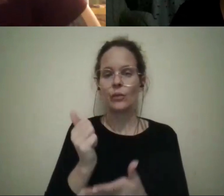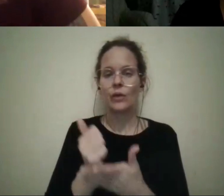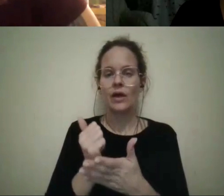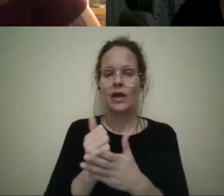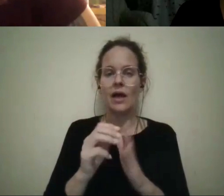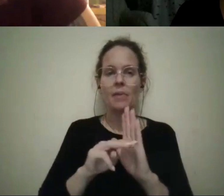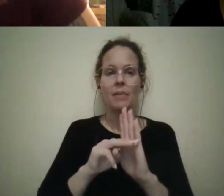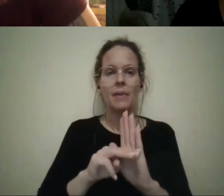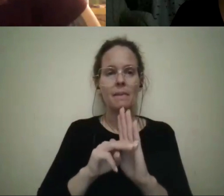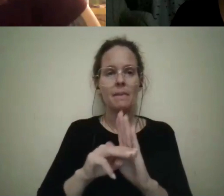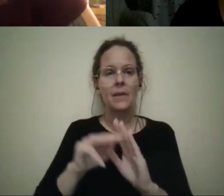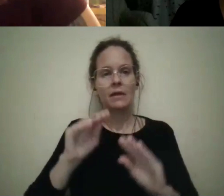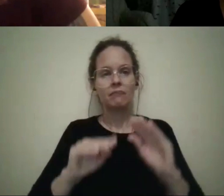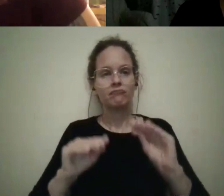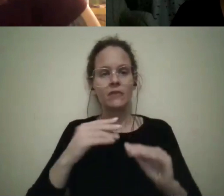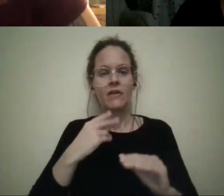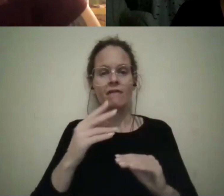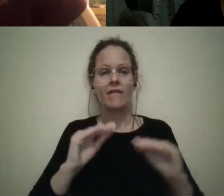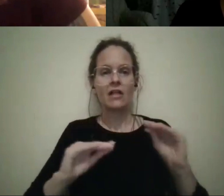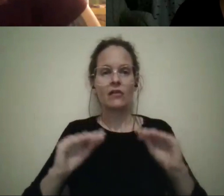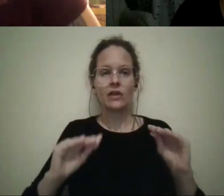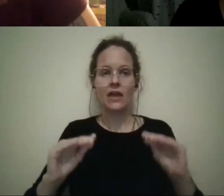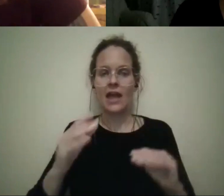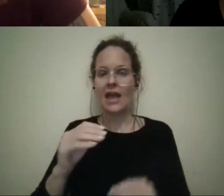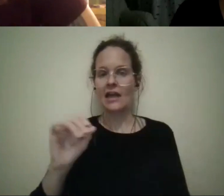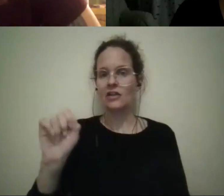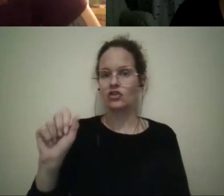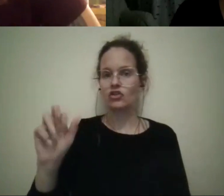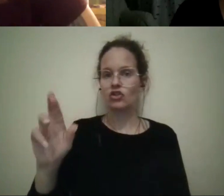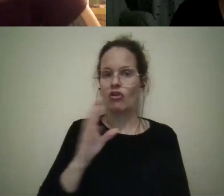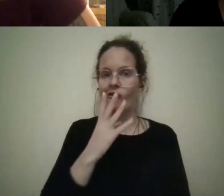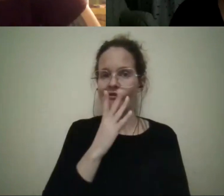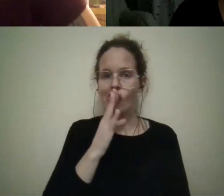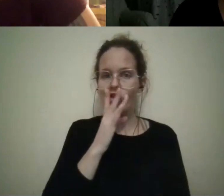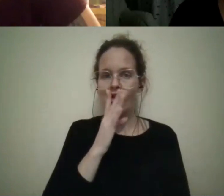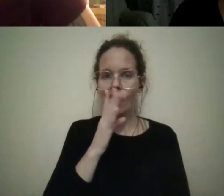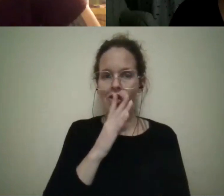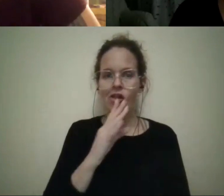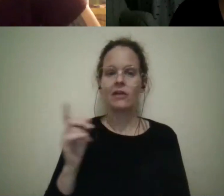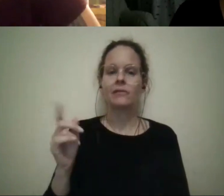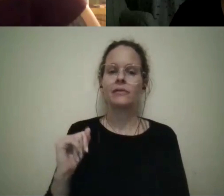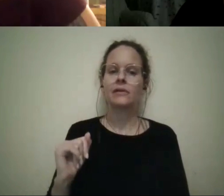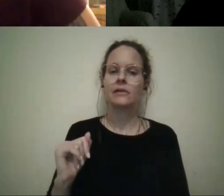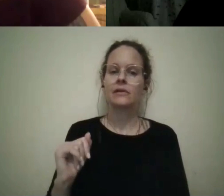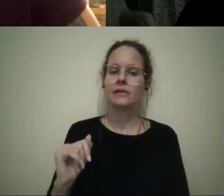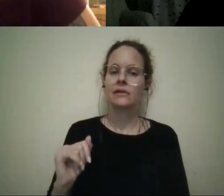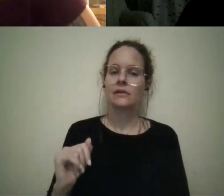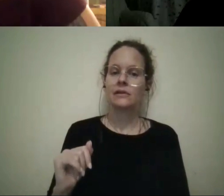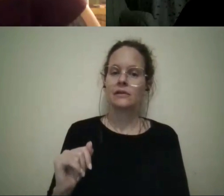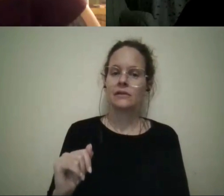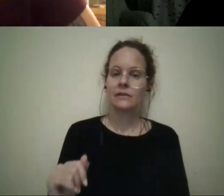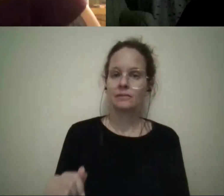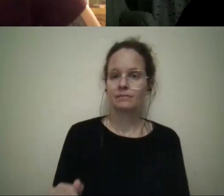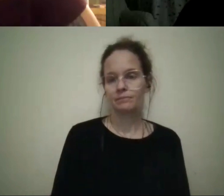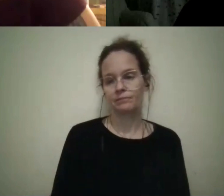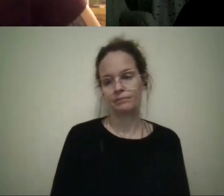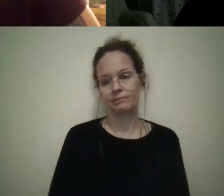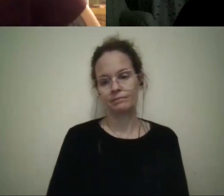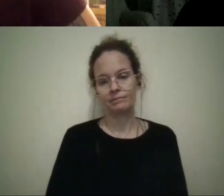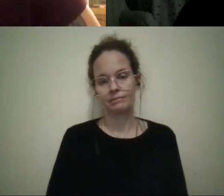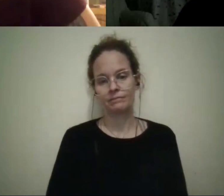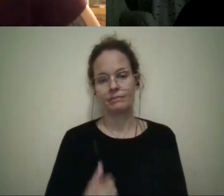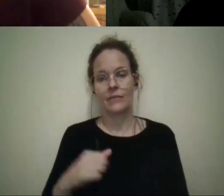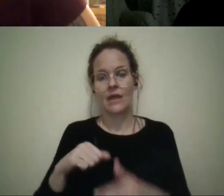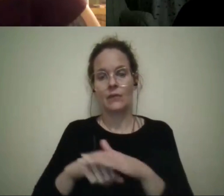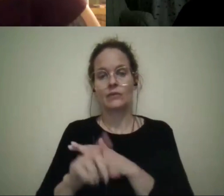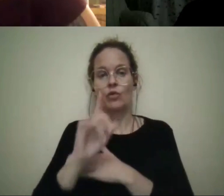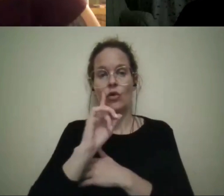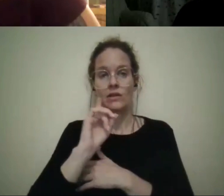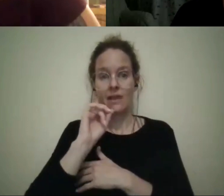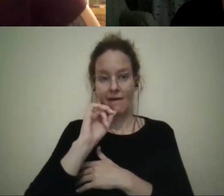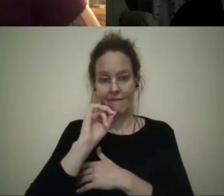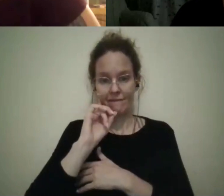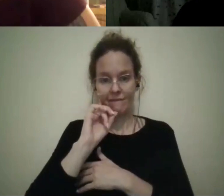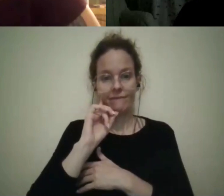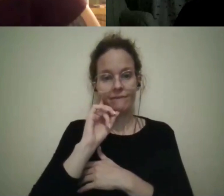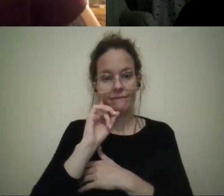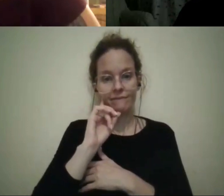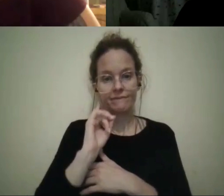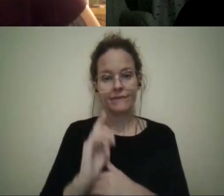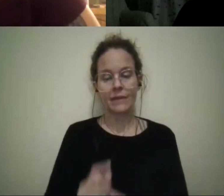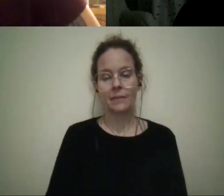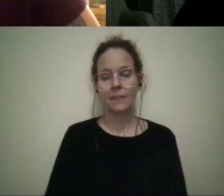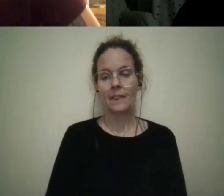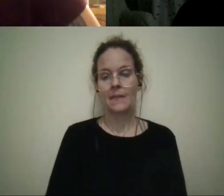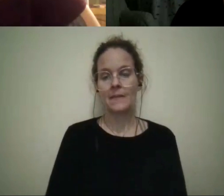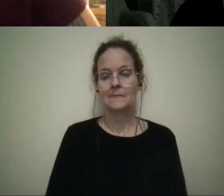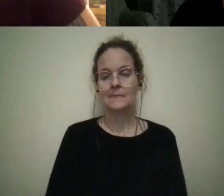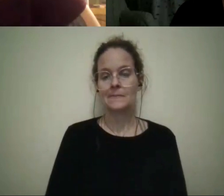moderating voice level as well as slurring?" Yes. I was born Deaf I was not identified Deaf until I